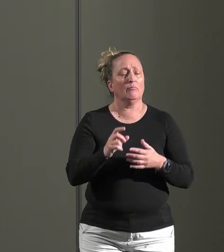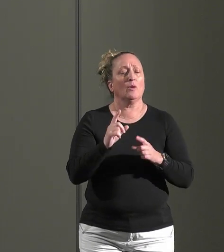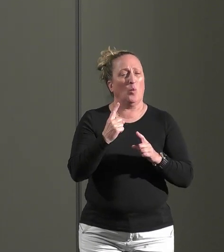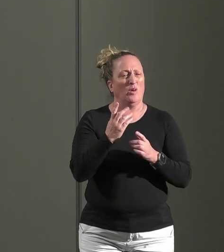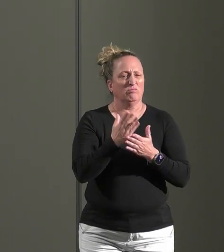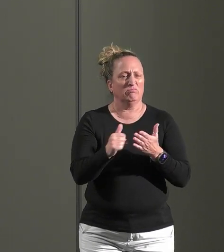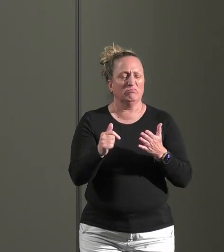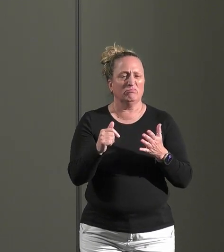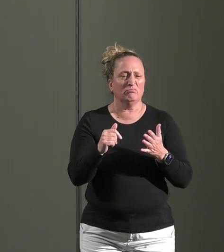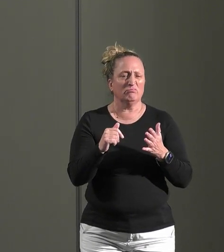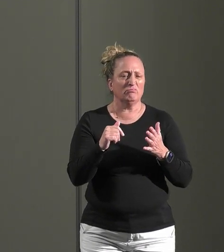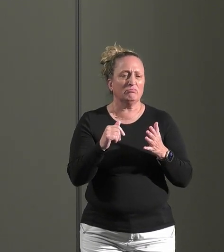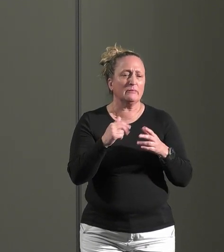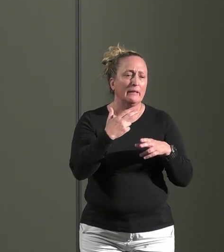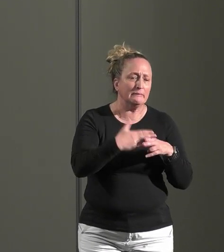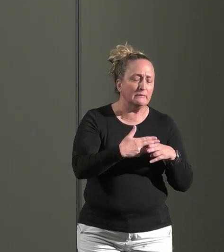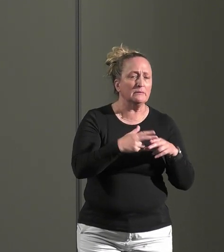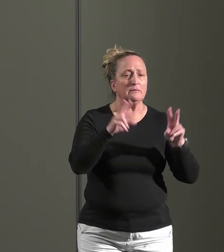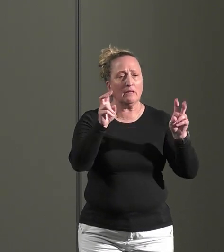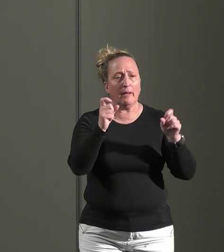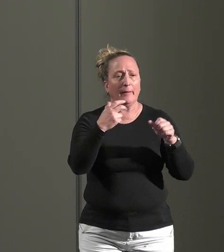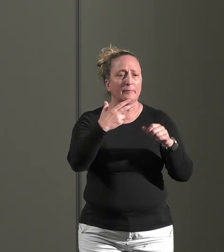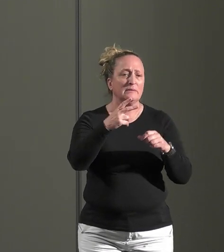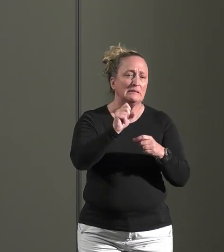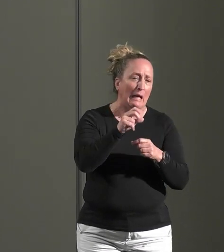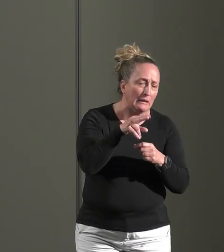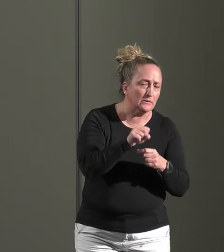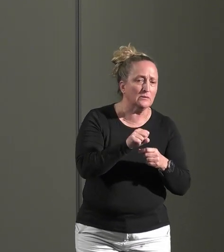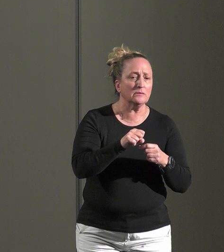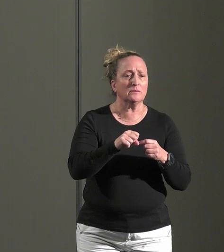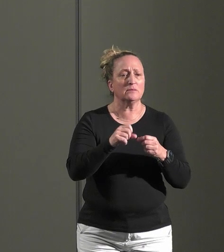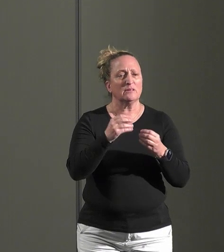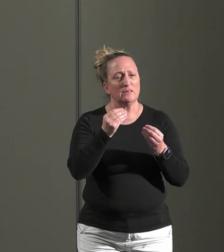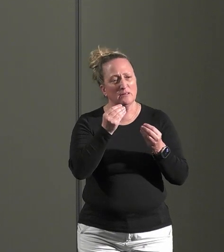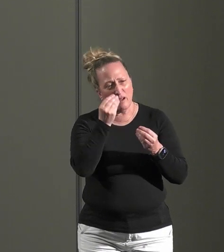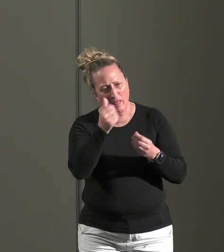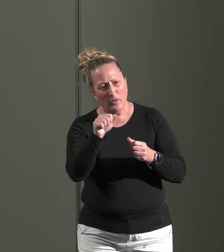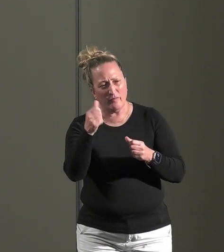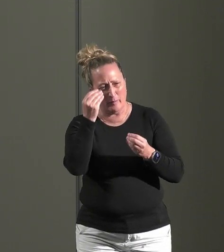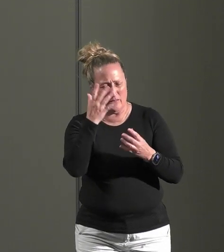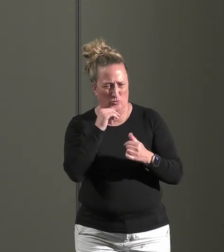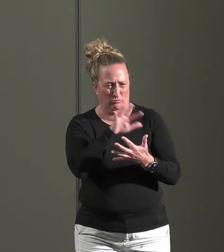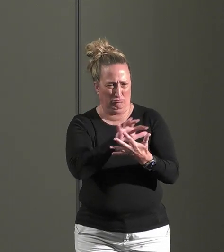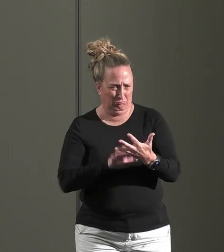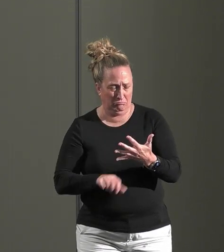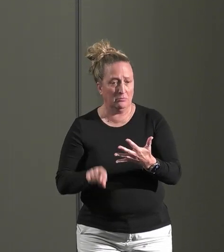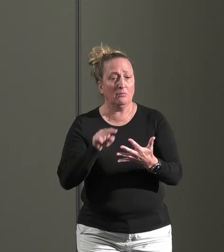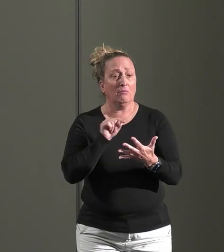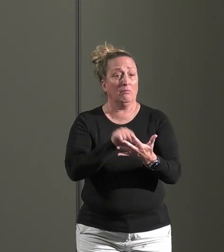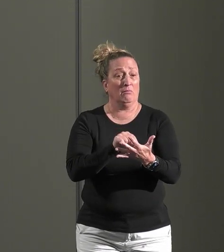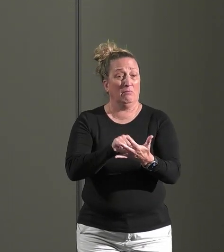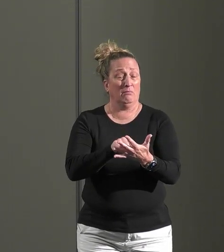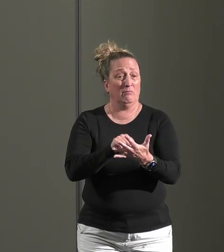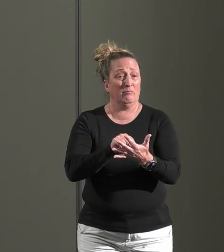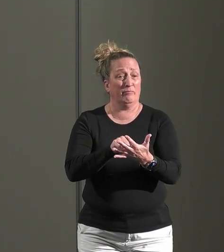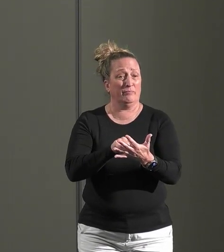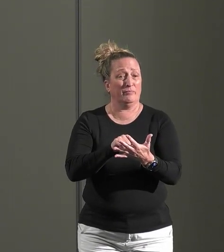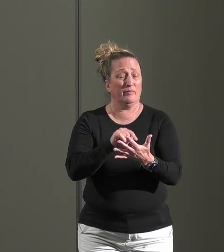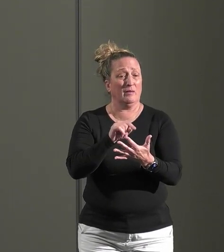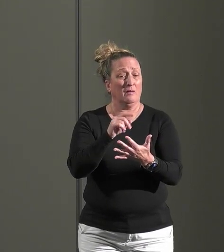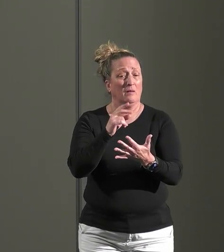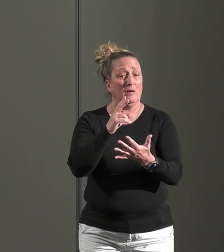the type and name and schedules and events and information that you may convey. This increases